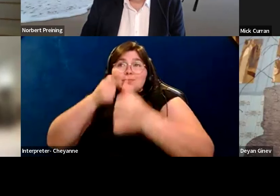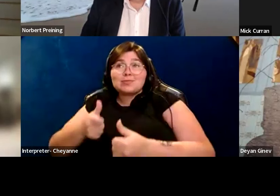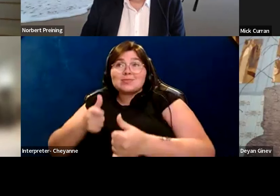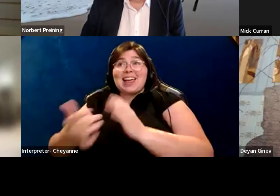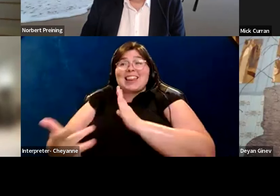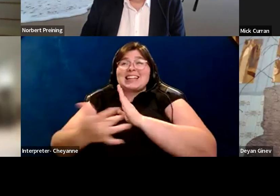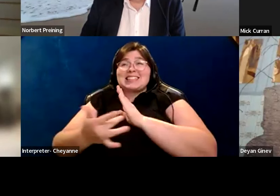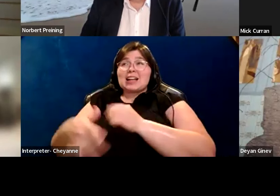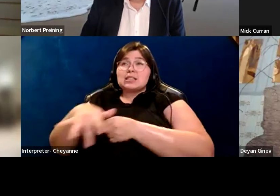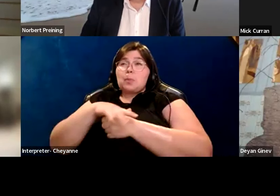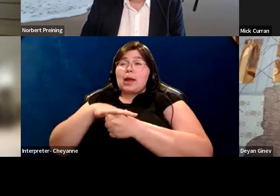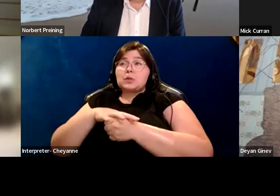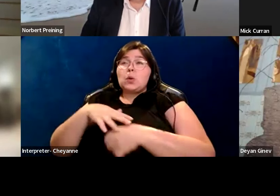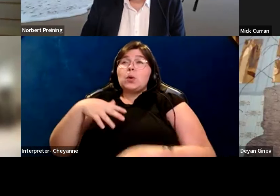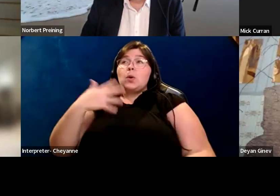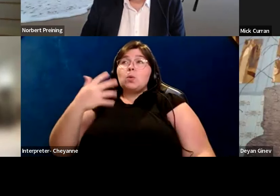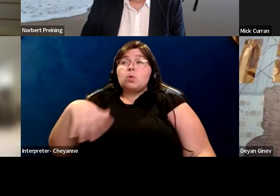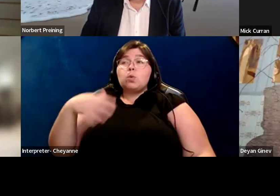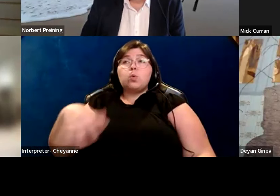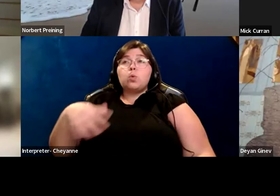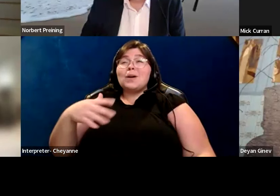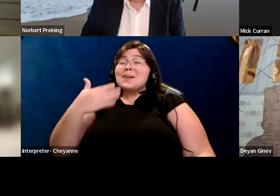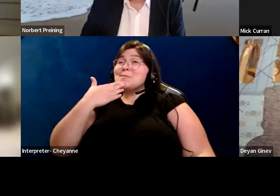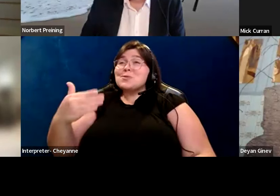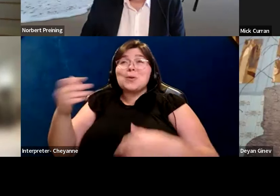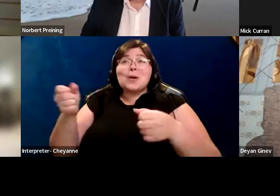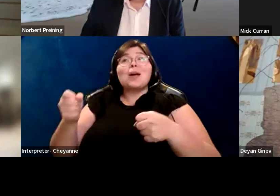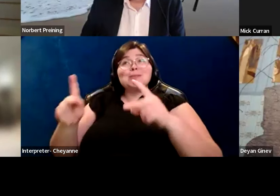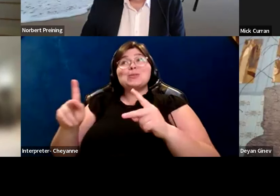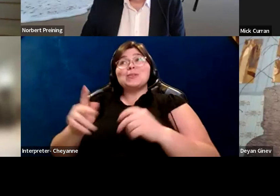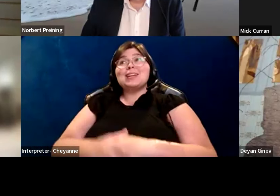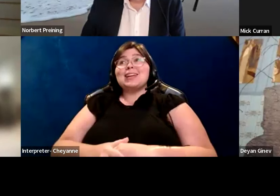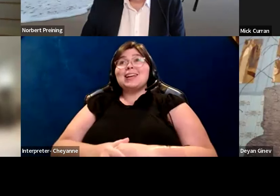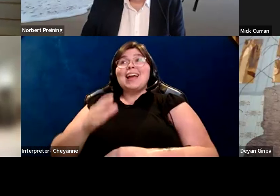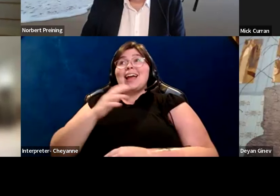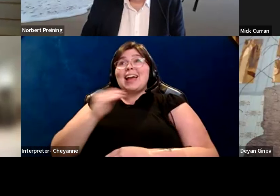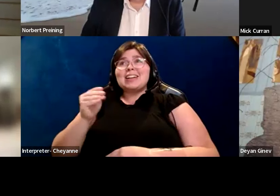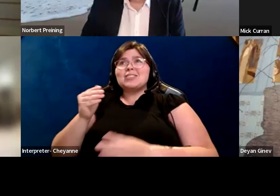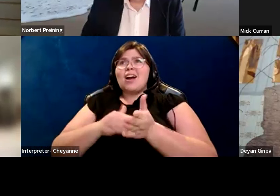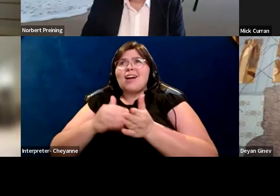is a really good opportunity and quite a common workplace